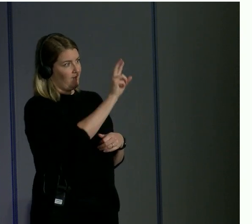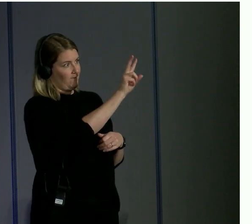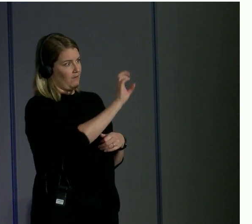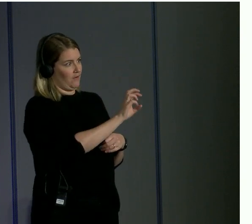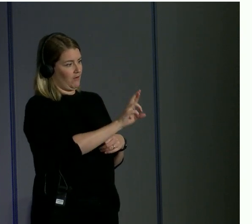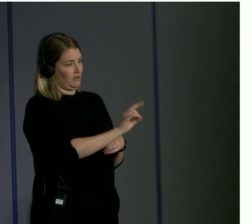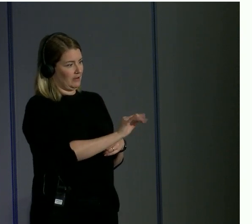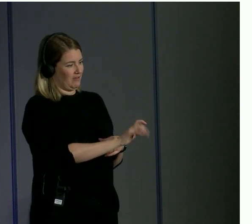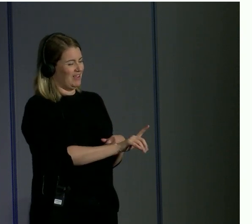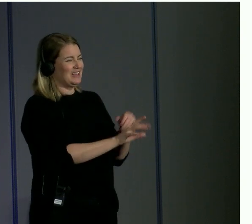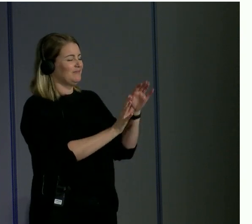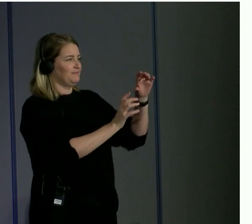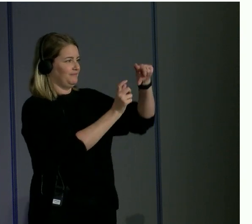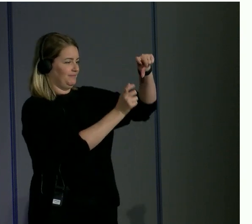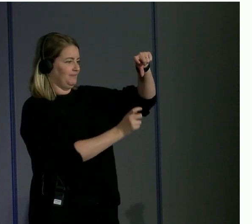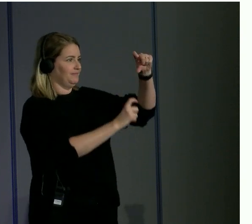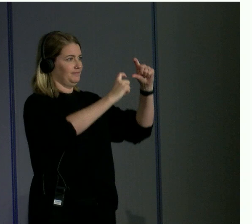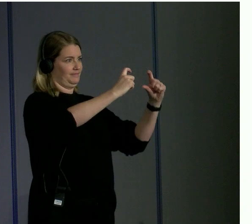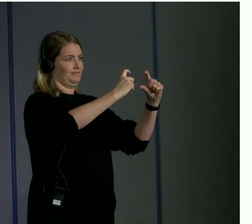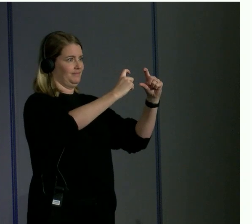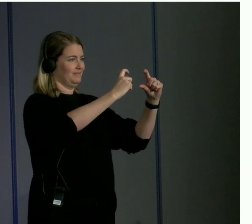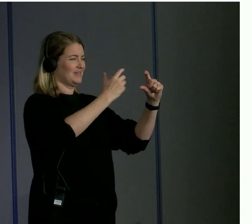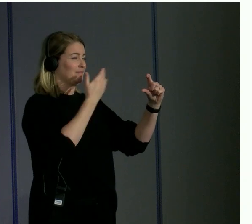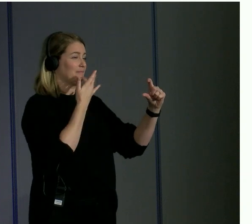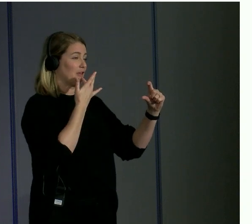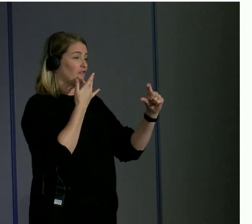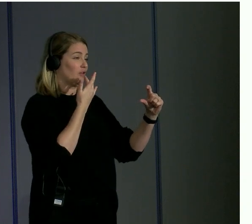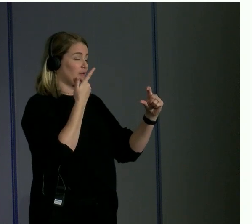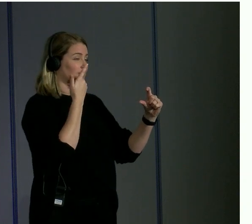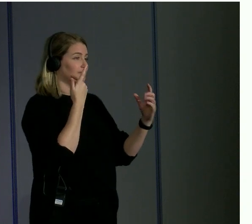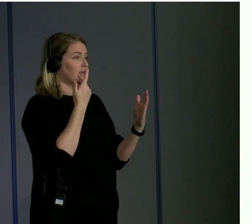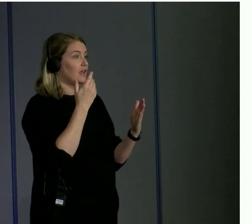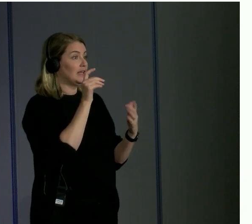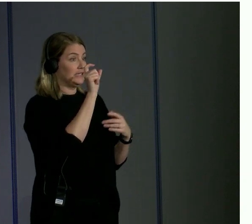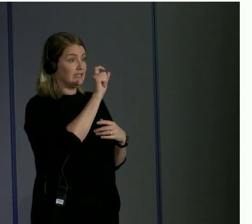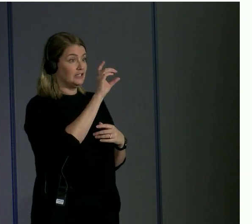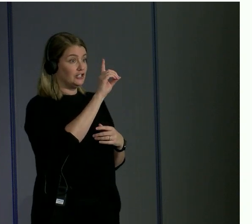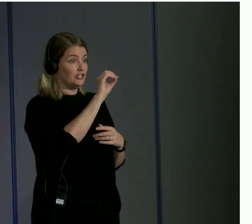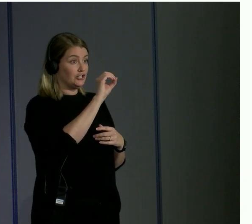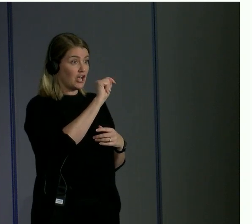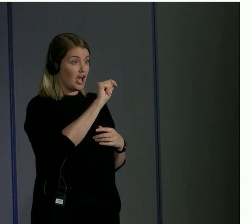that would be preferable. What do I want the dots to say? I can handle it couple of